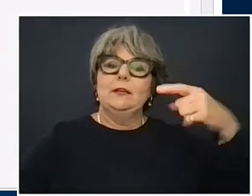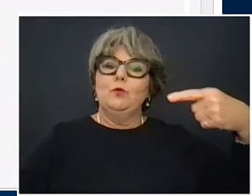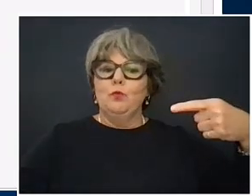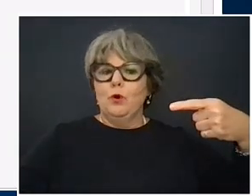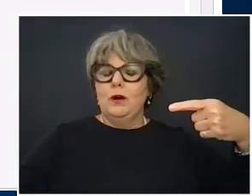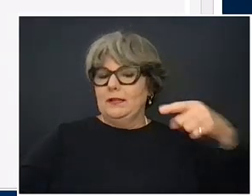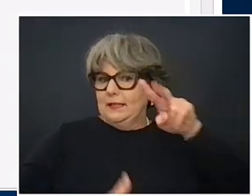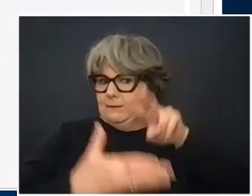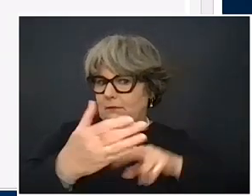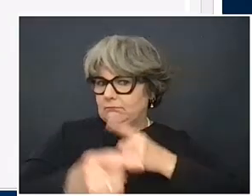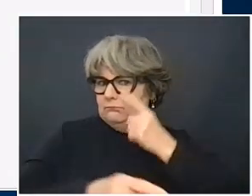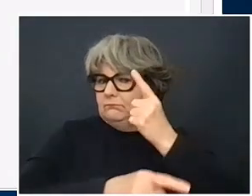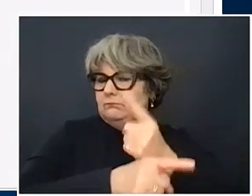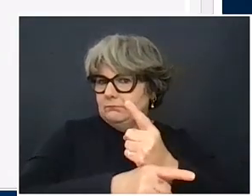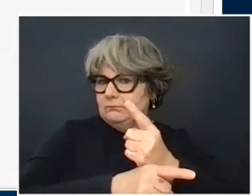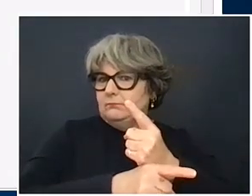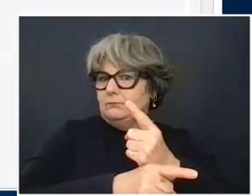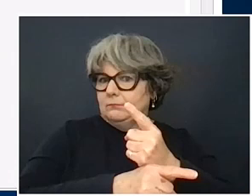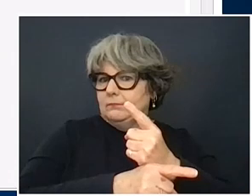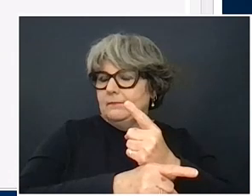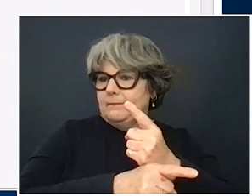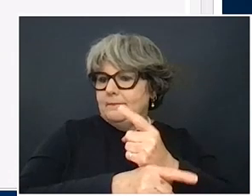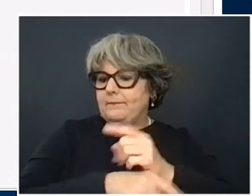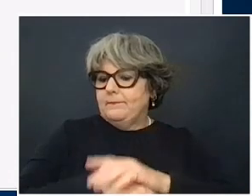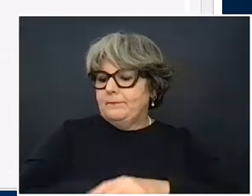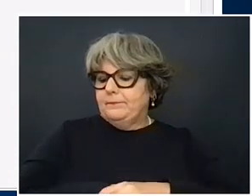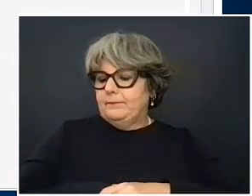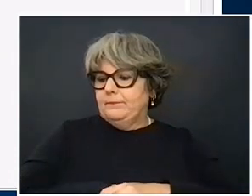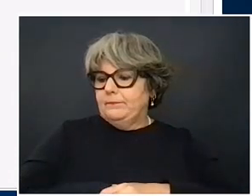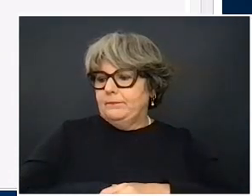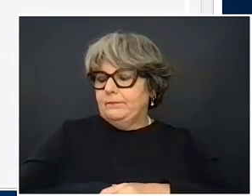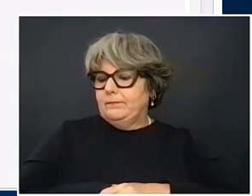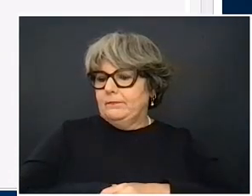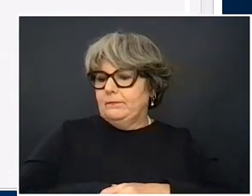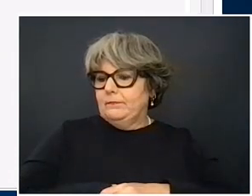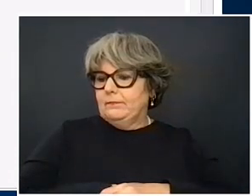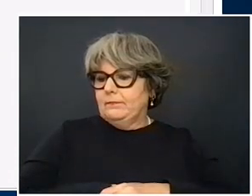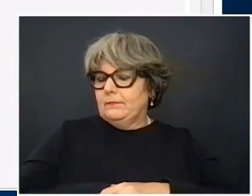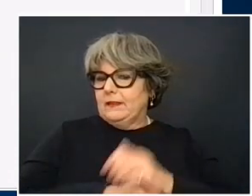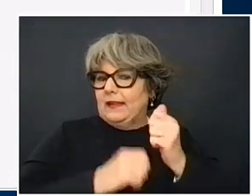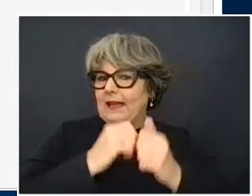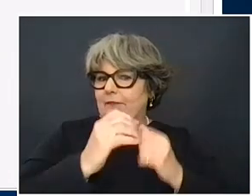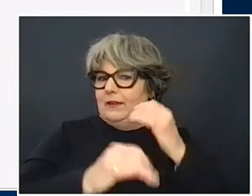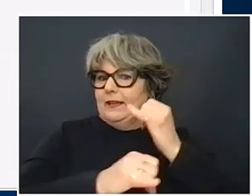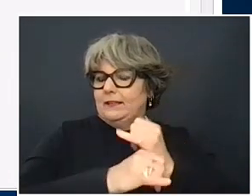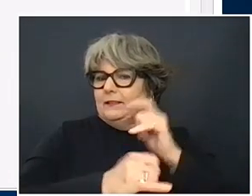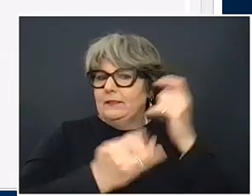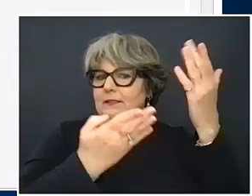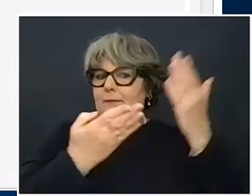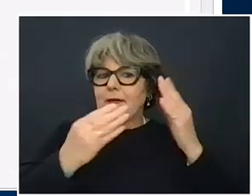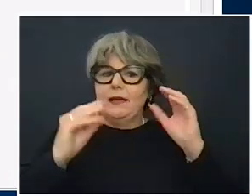that every institution will need to submit a teach out plan to their accreditor at